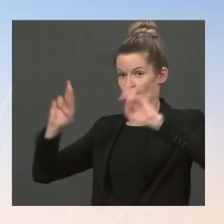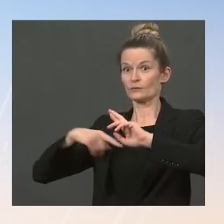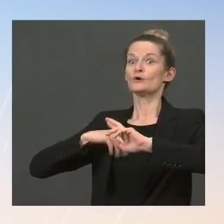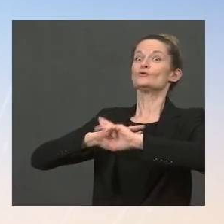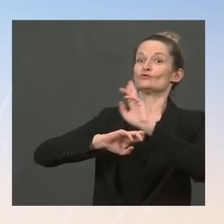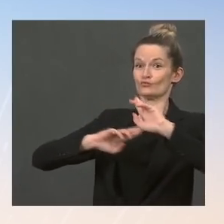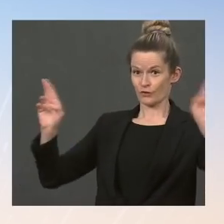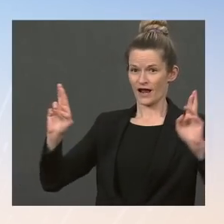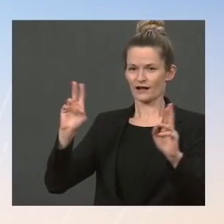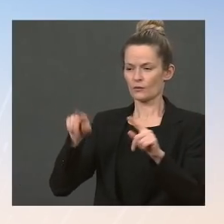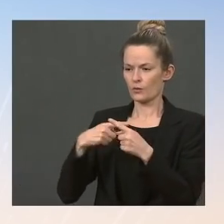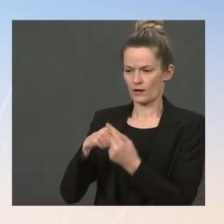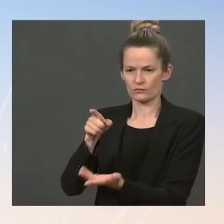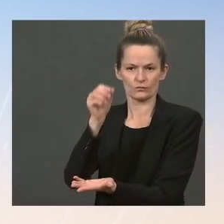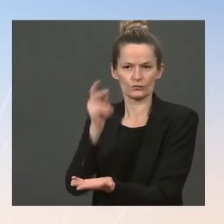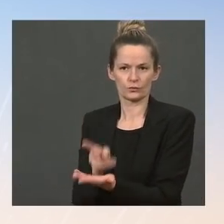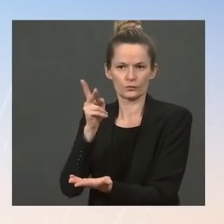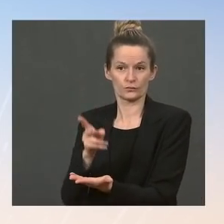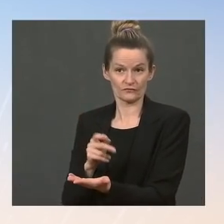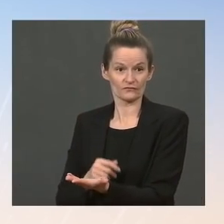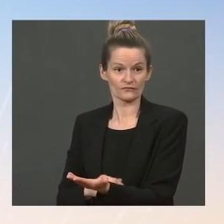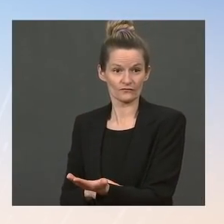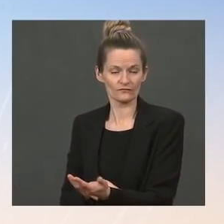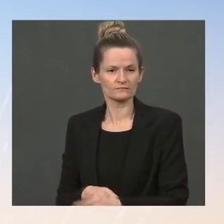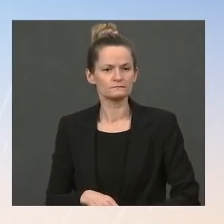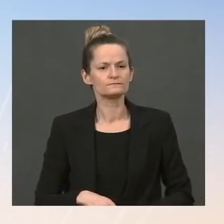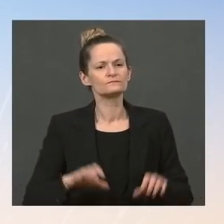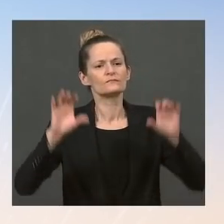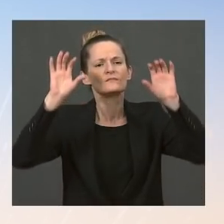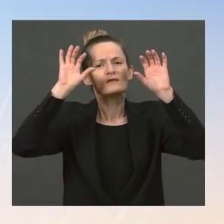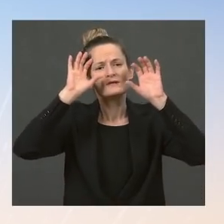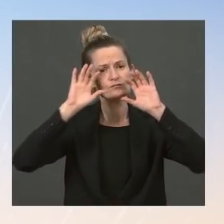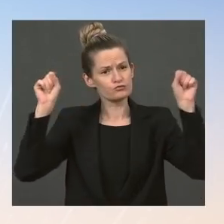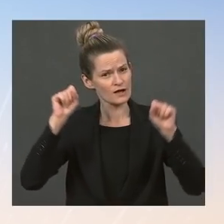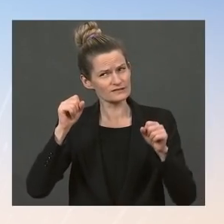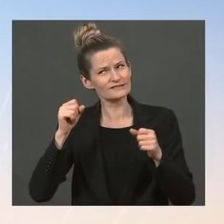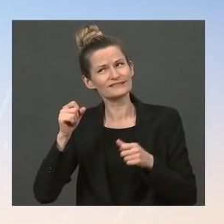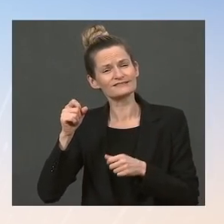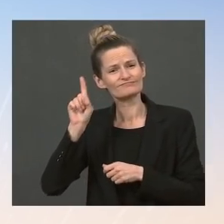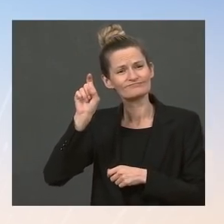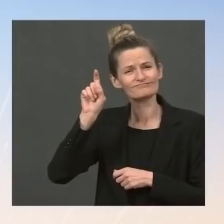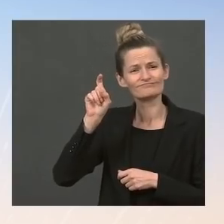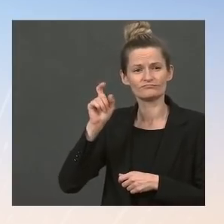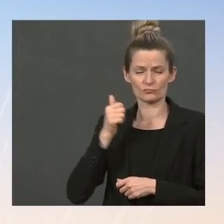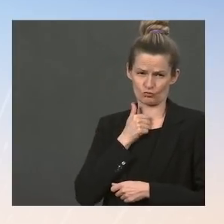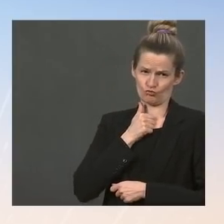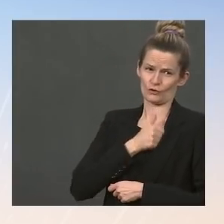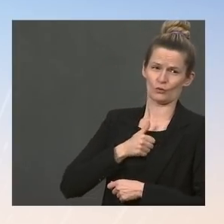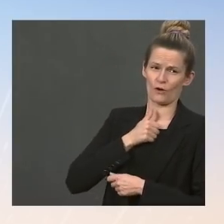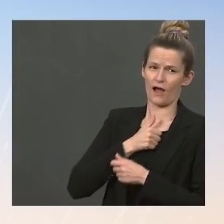about speaking publicly about this plan before there was the approval from the public health agencies,